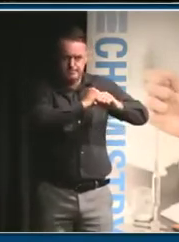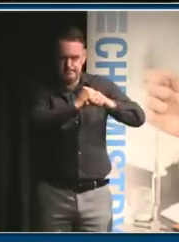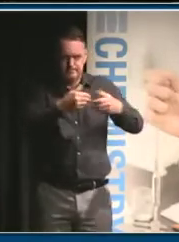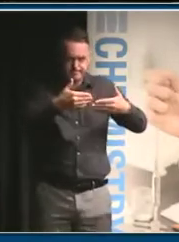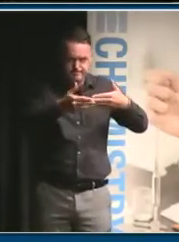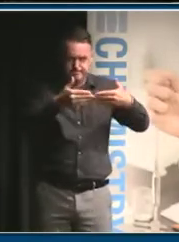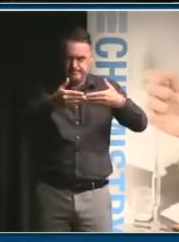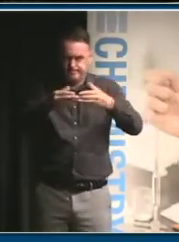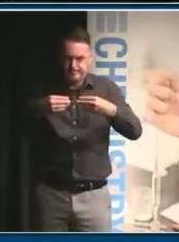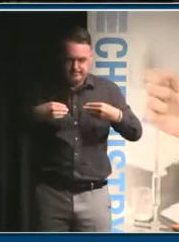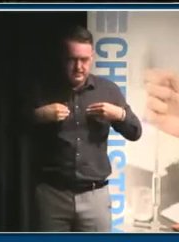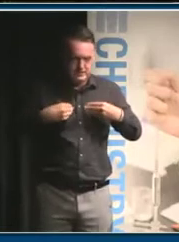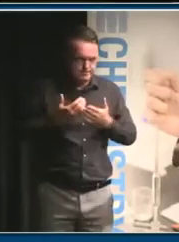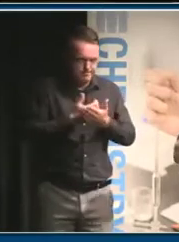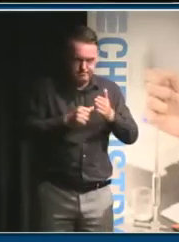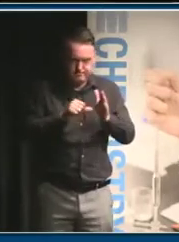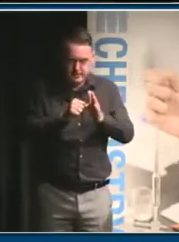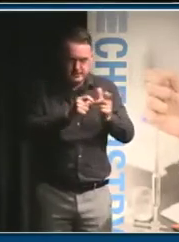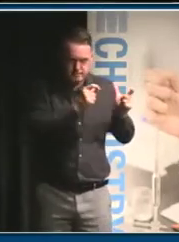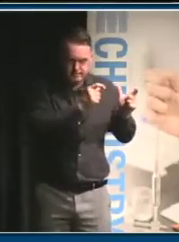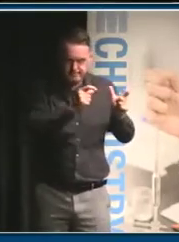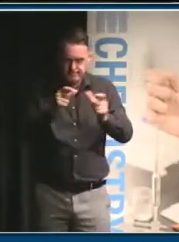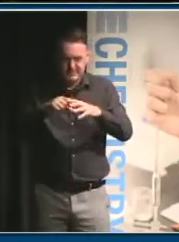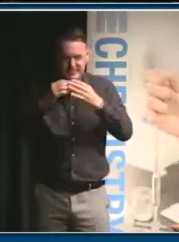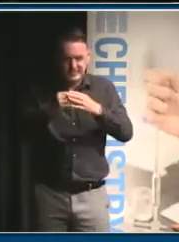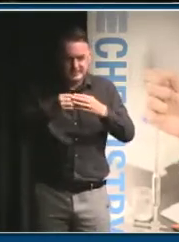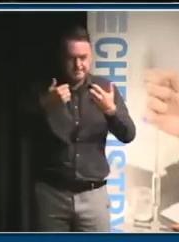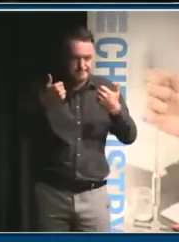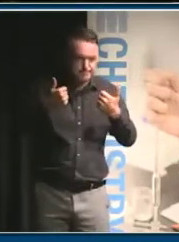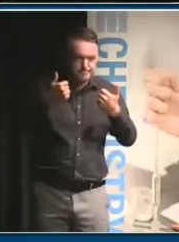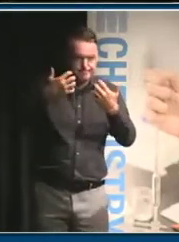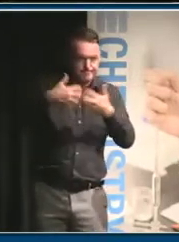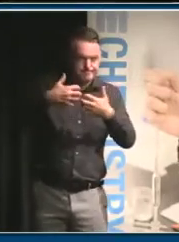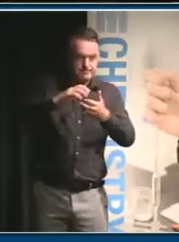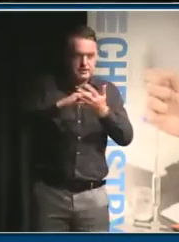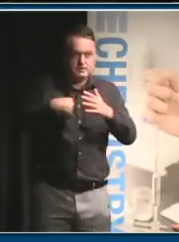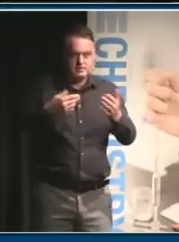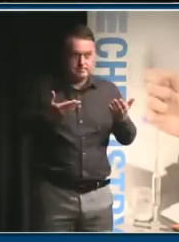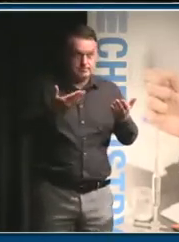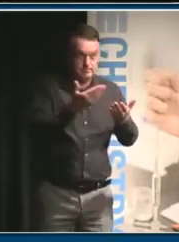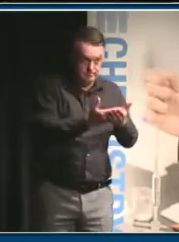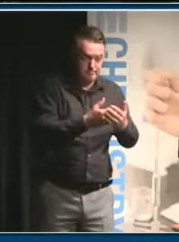regulations and things like that. In approaching it from that perspective, my personal story takes